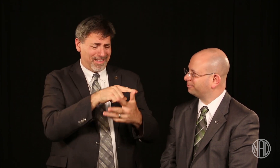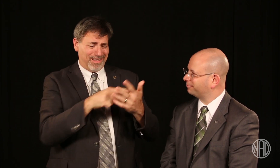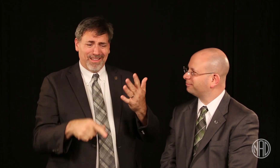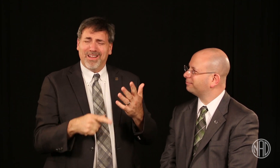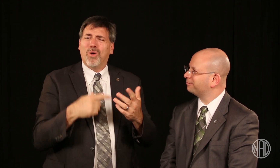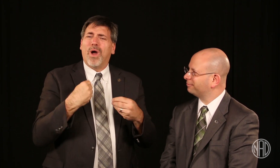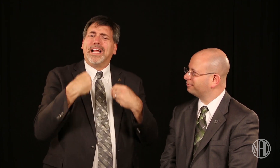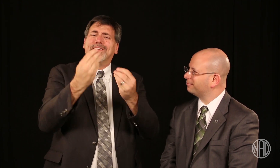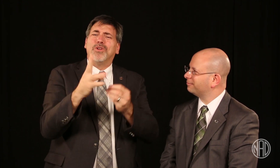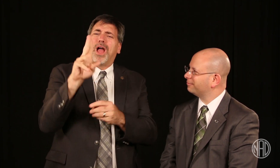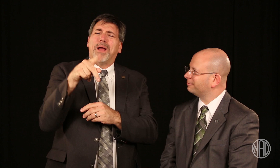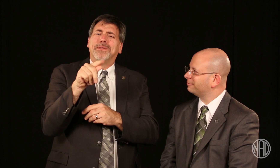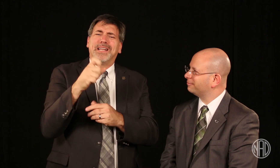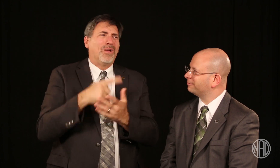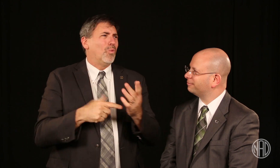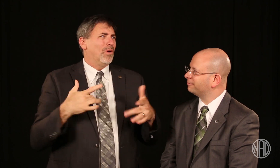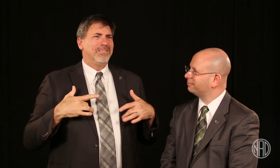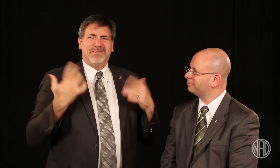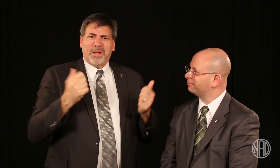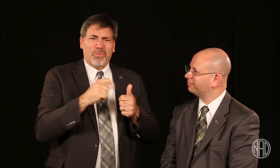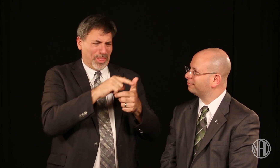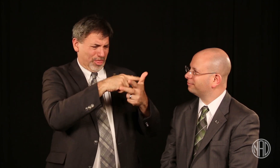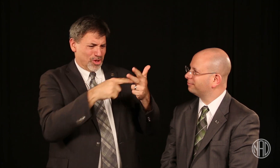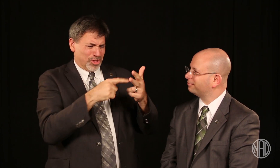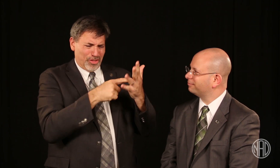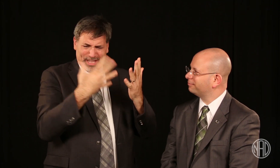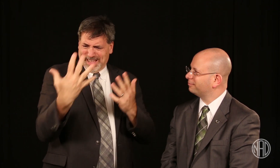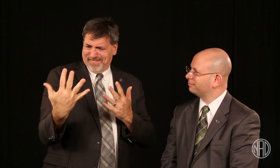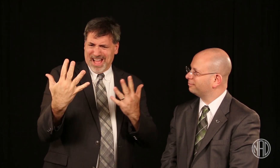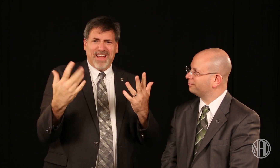We're going to give you an update of the 3 Mandates and 5 Priorities